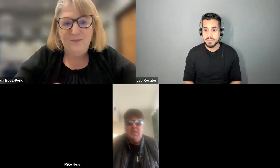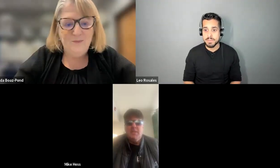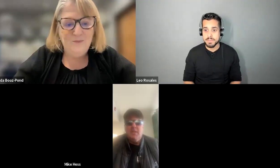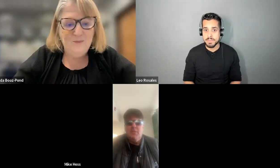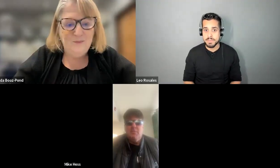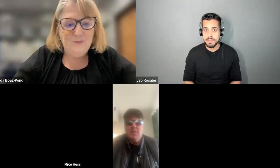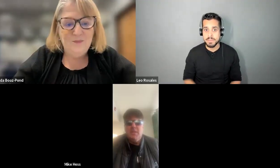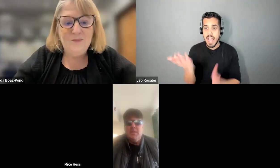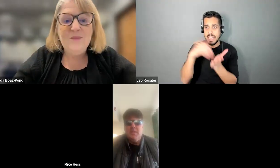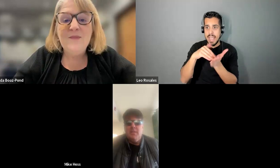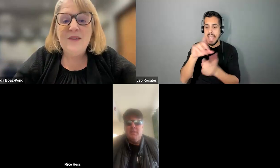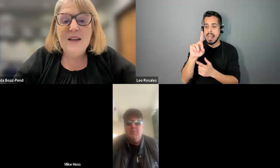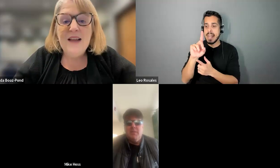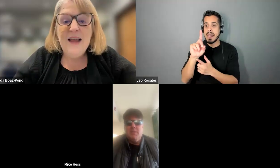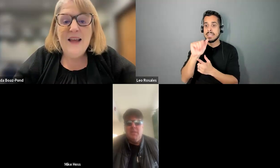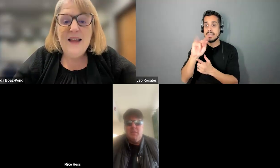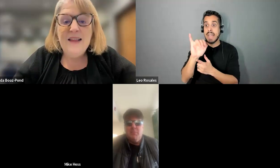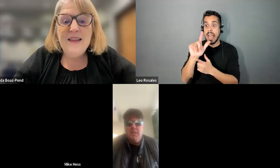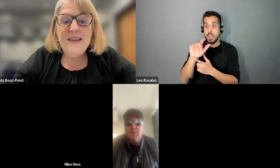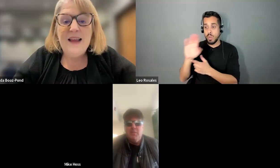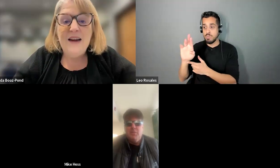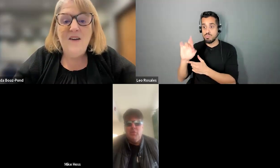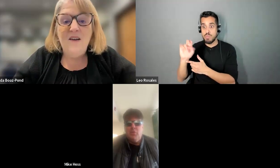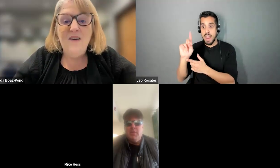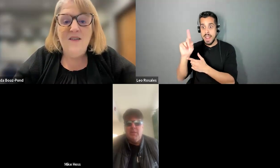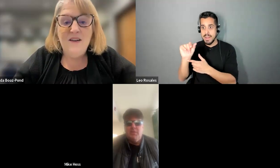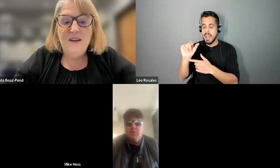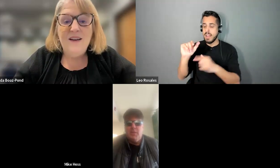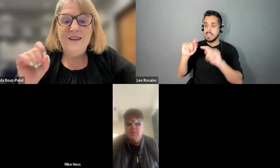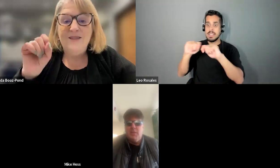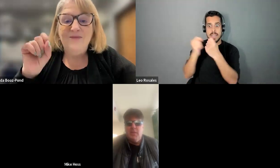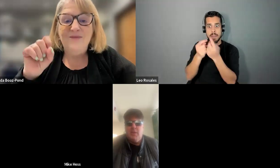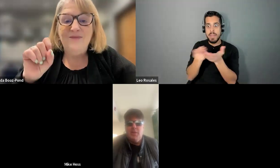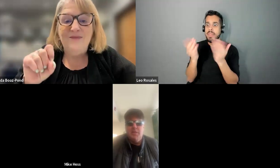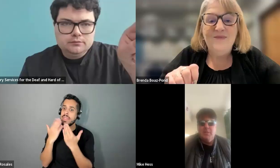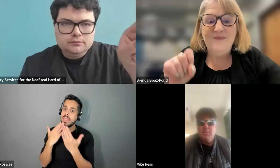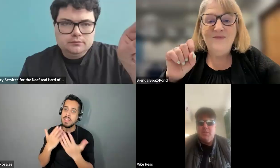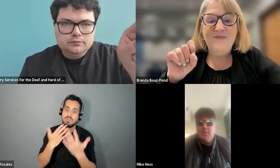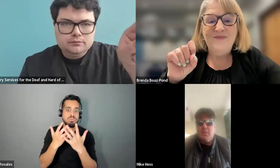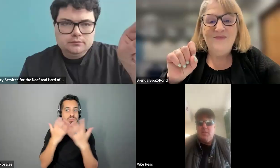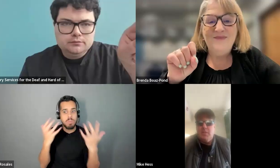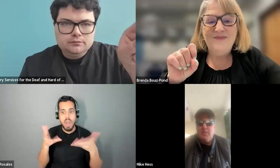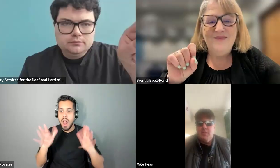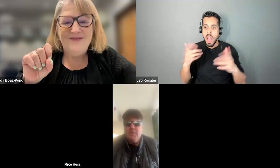[Mike] Again, Daniel, Brenda, uh... the team, thank you so much for, uh... allowing us to speak to your audience.